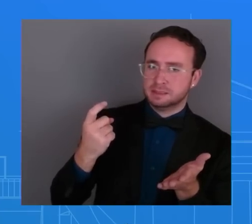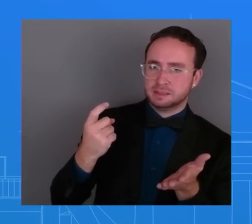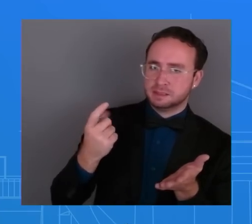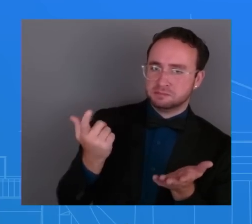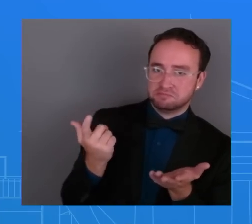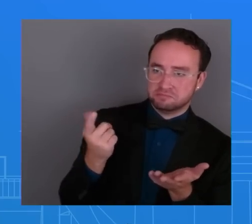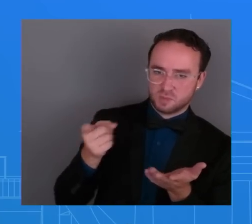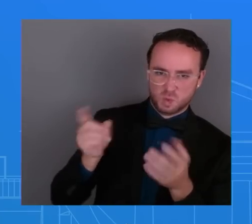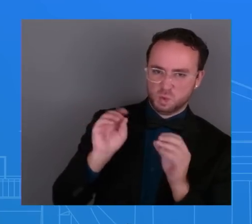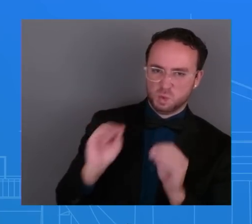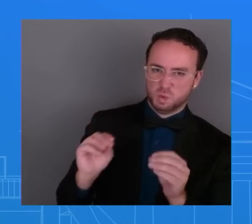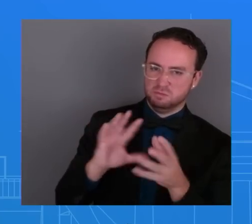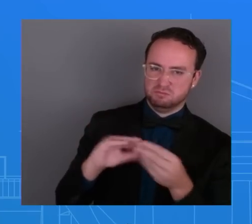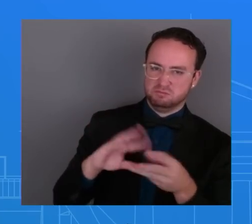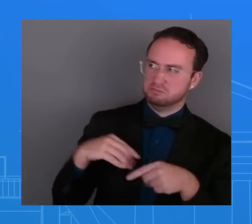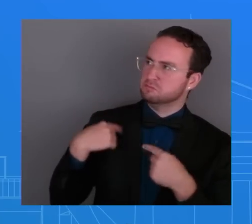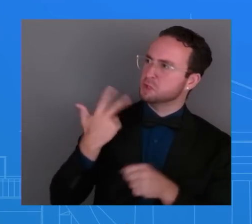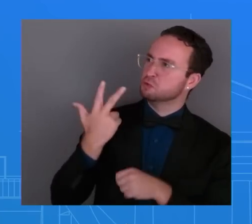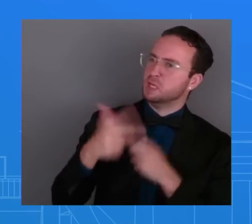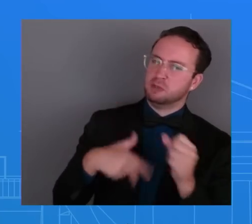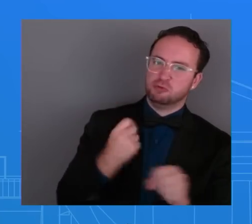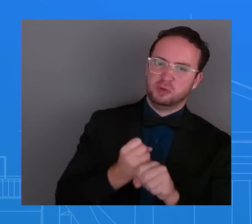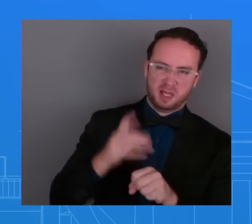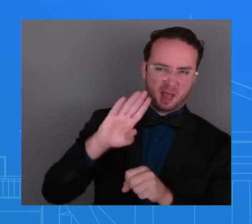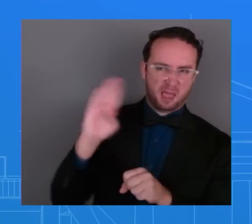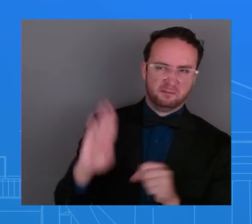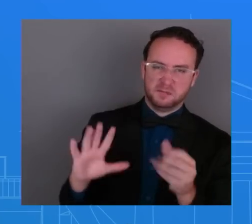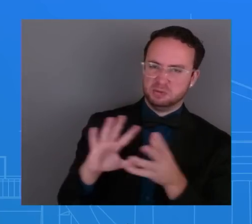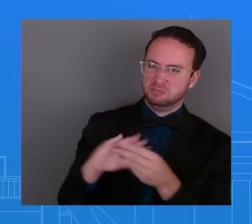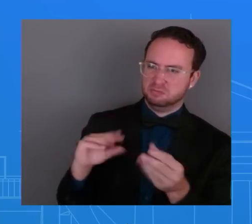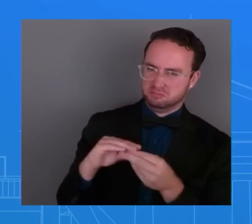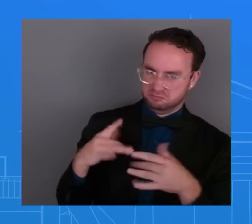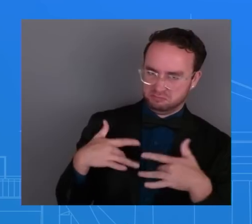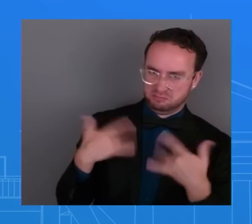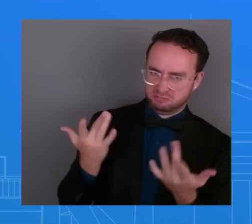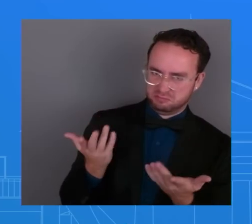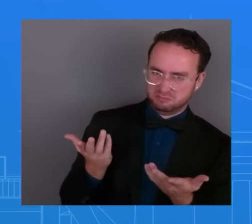for service and hospitality workers. And at the same time, what this president